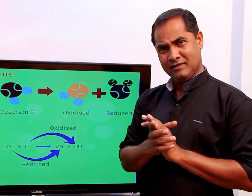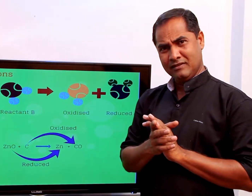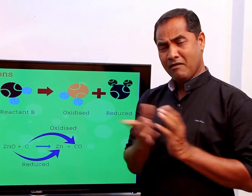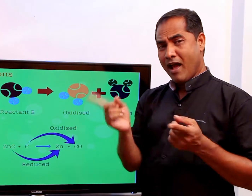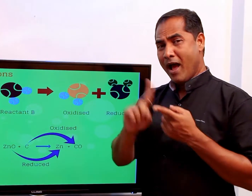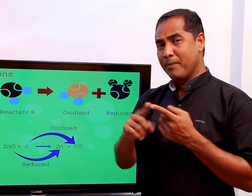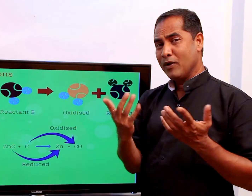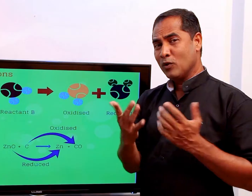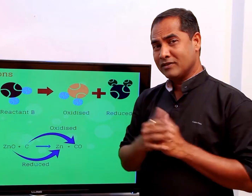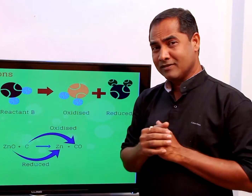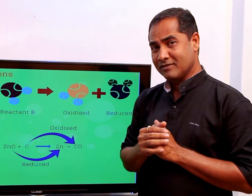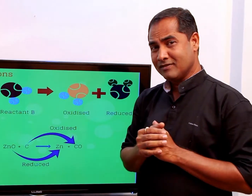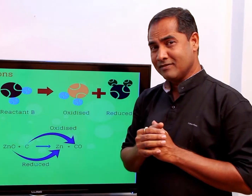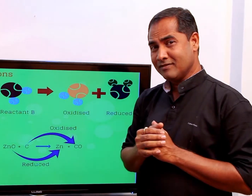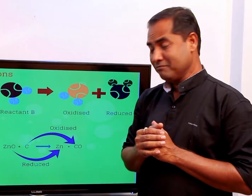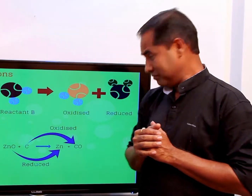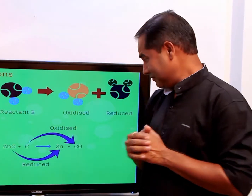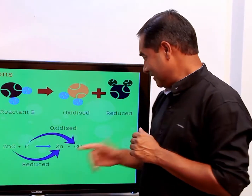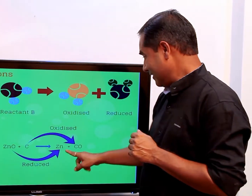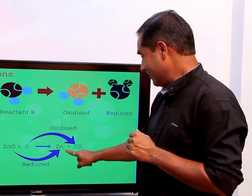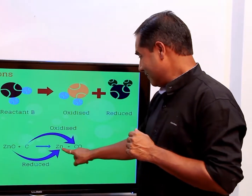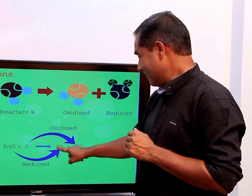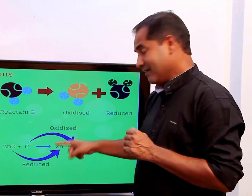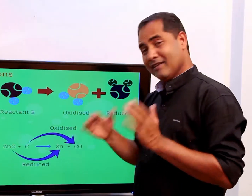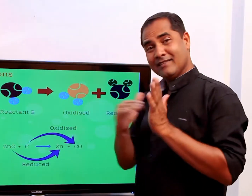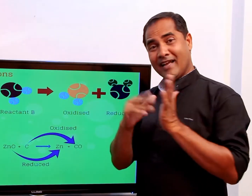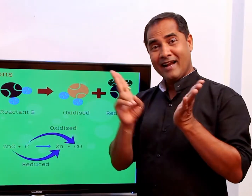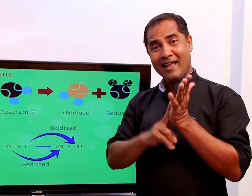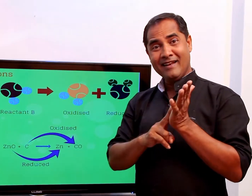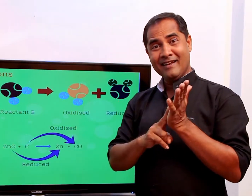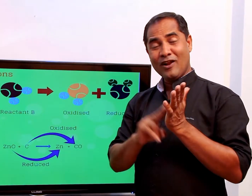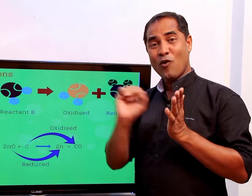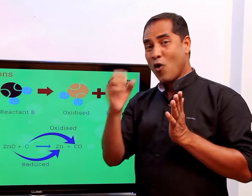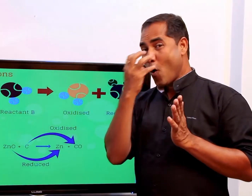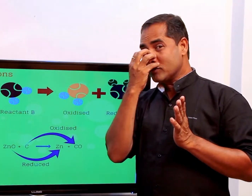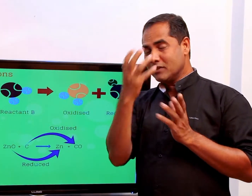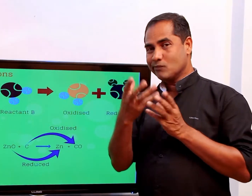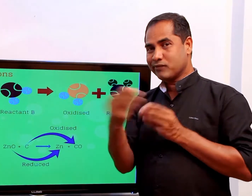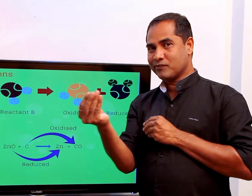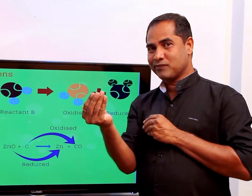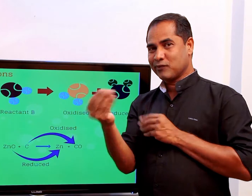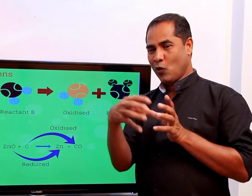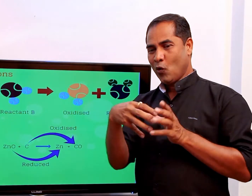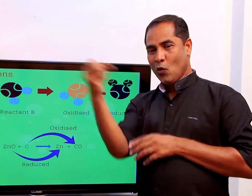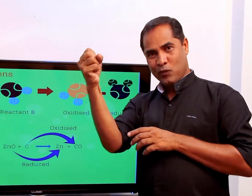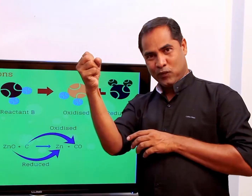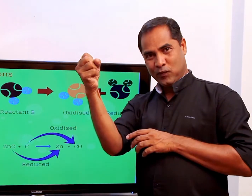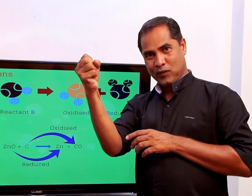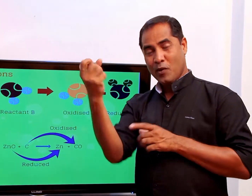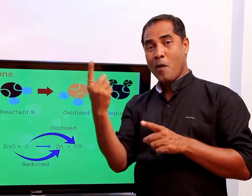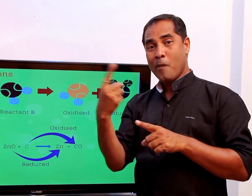boots react and what happens next the zinc is reduced that is the oxygen is